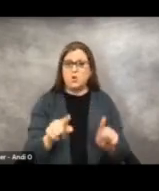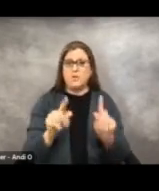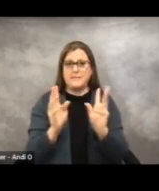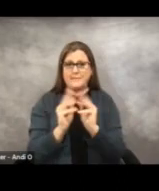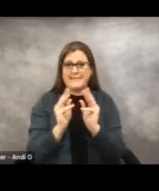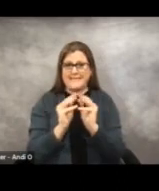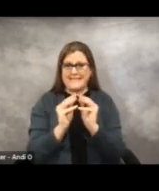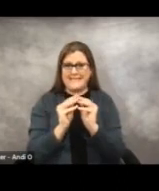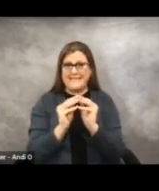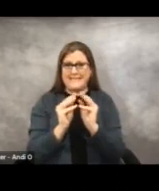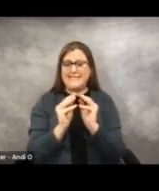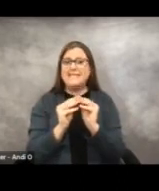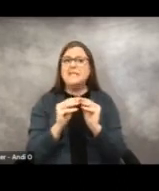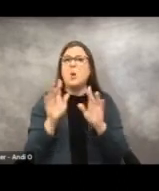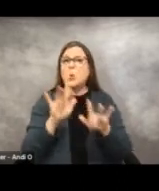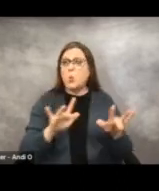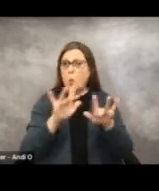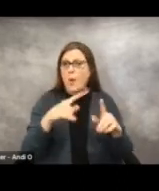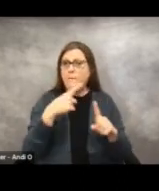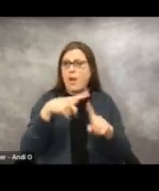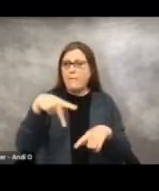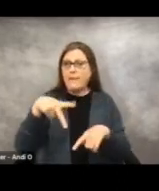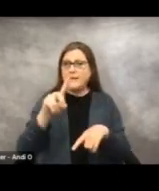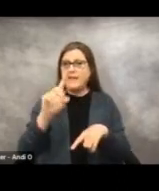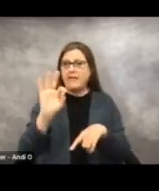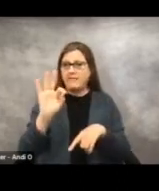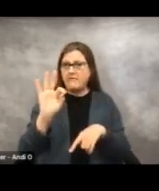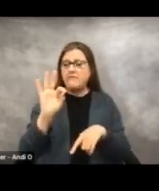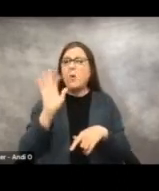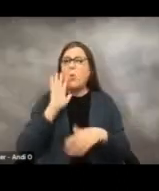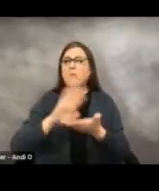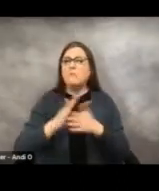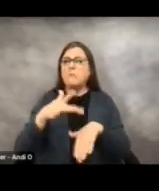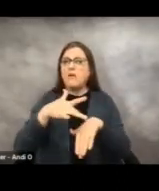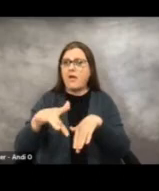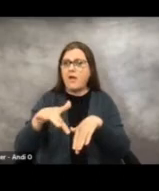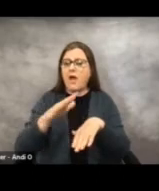recording including a PDF version of the slides will be available on the ACL website